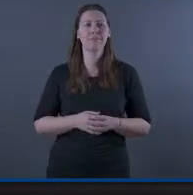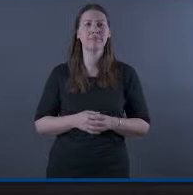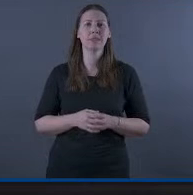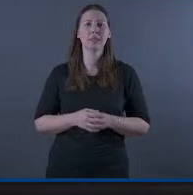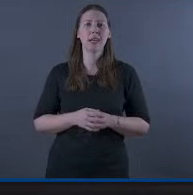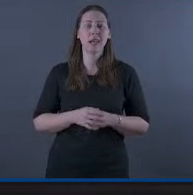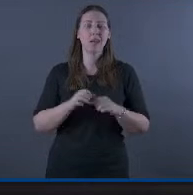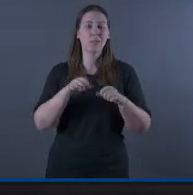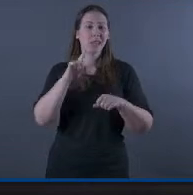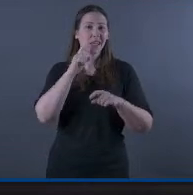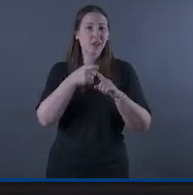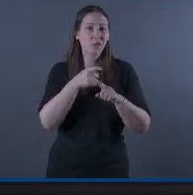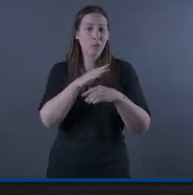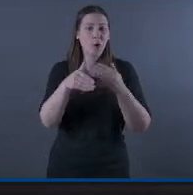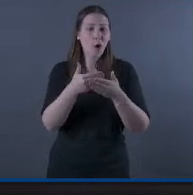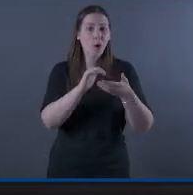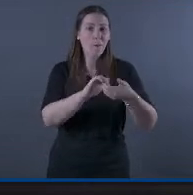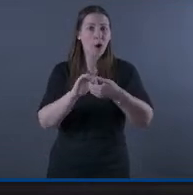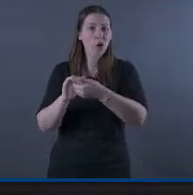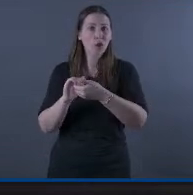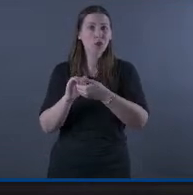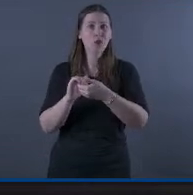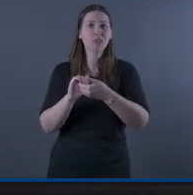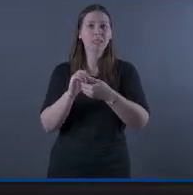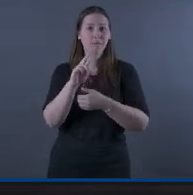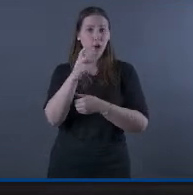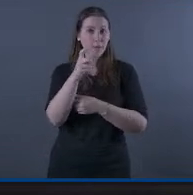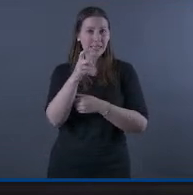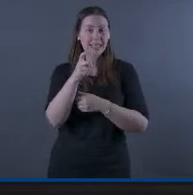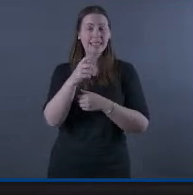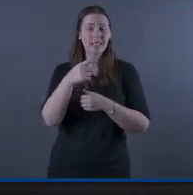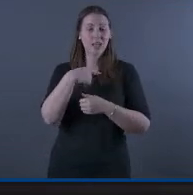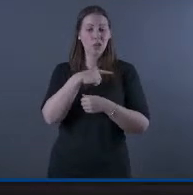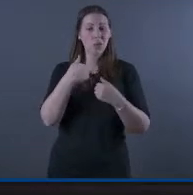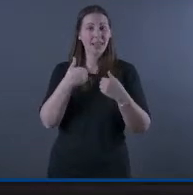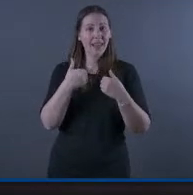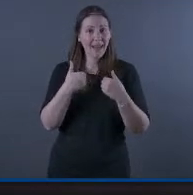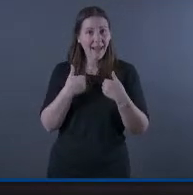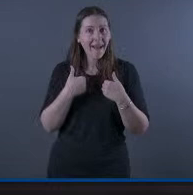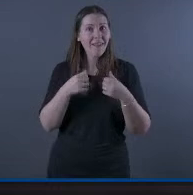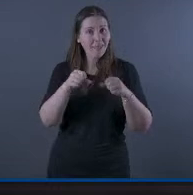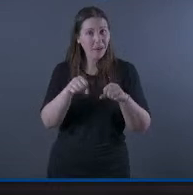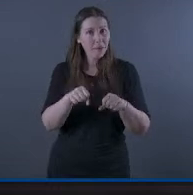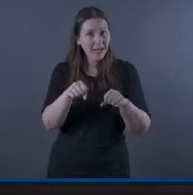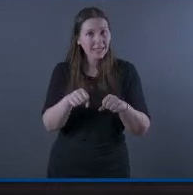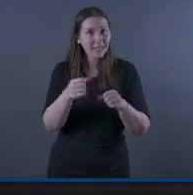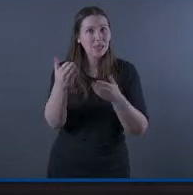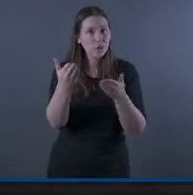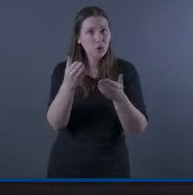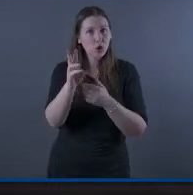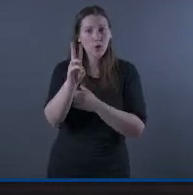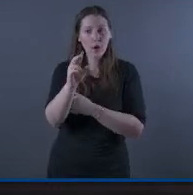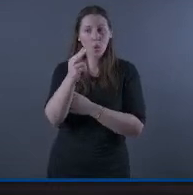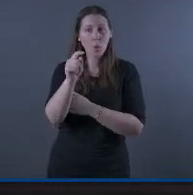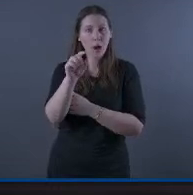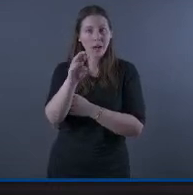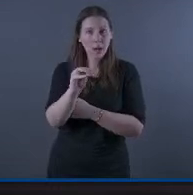we have a lot of capacity in our community to serve Whatcom County residents when there's more supply